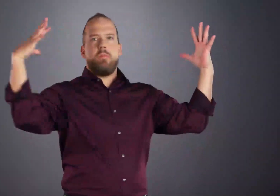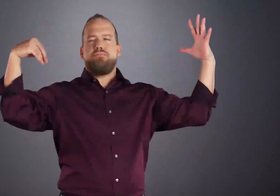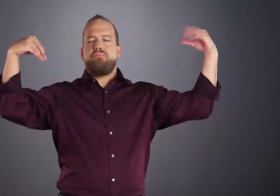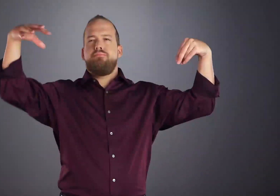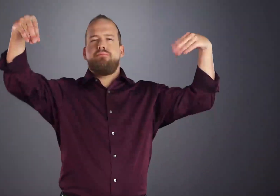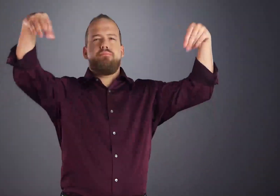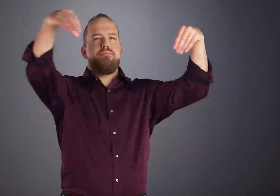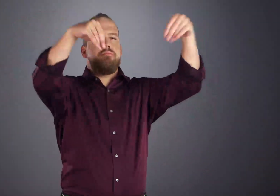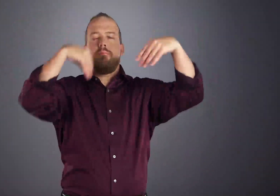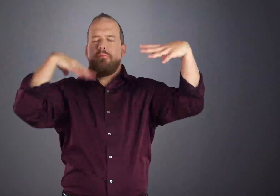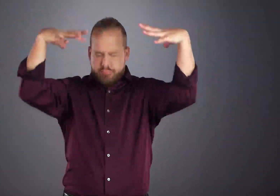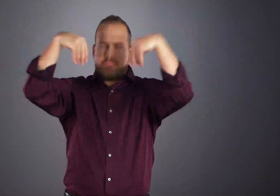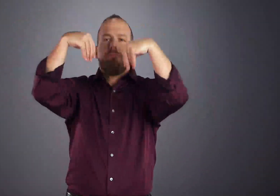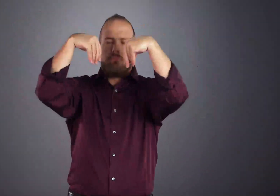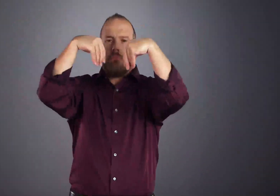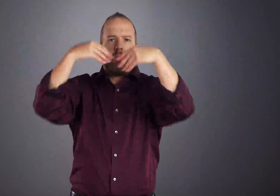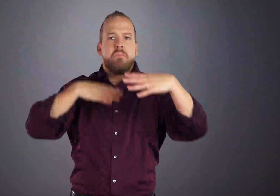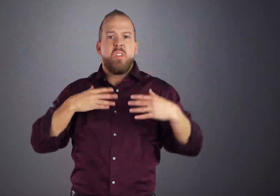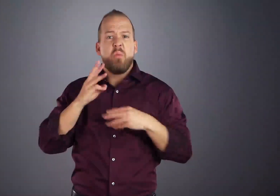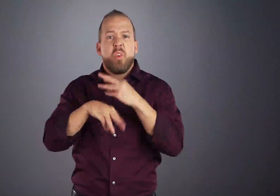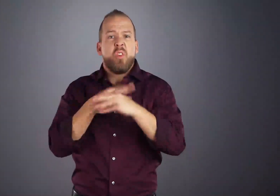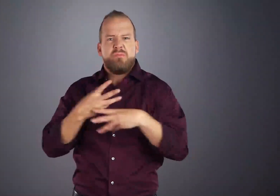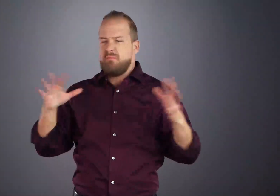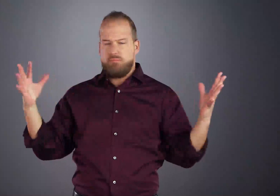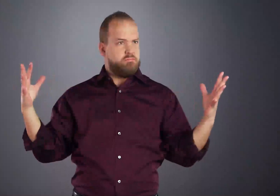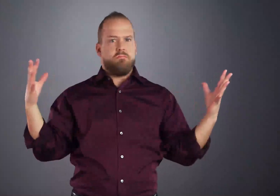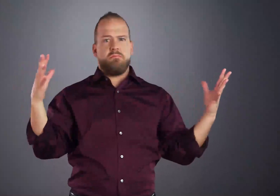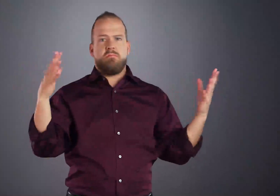or would stumble along to a miserable end.